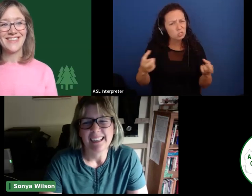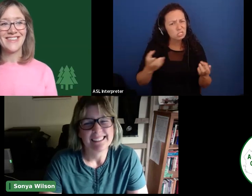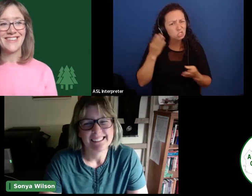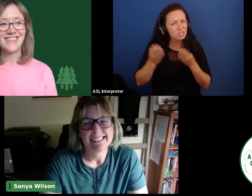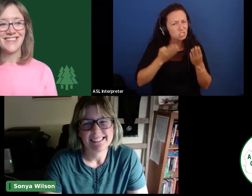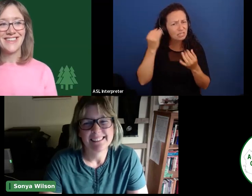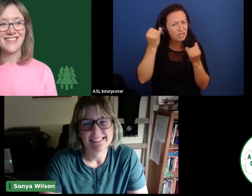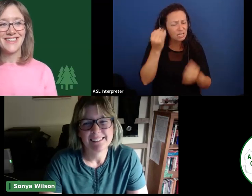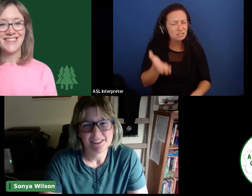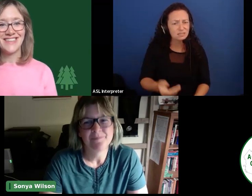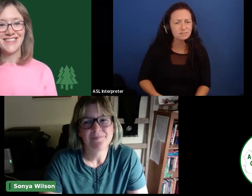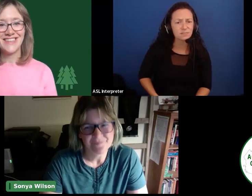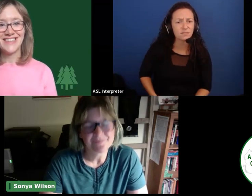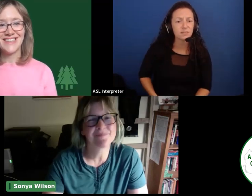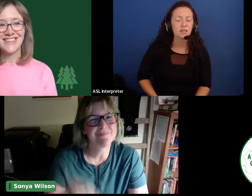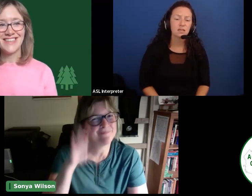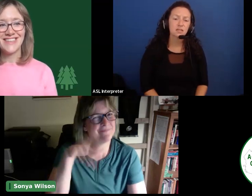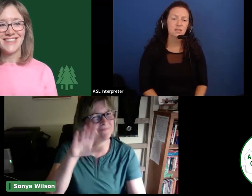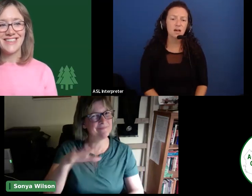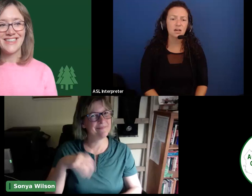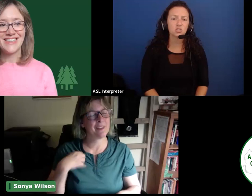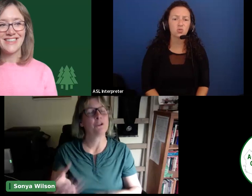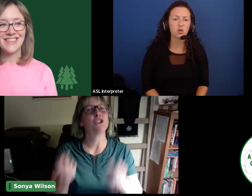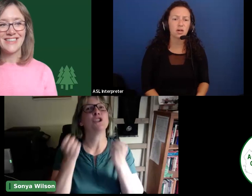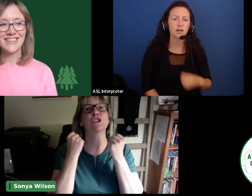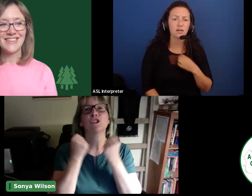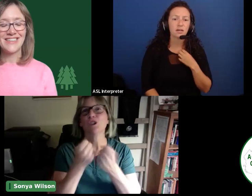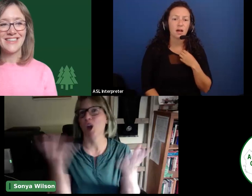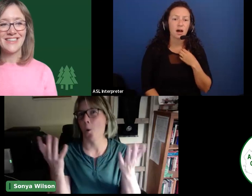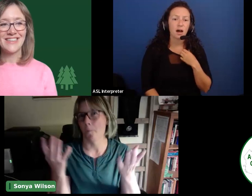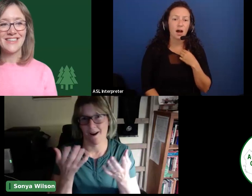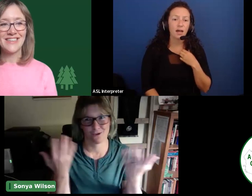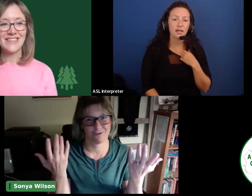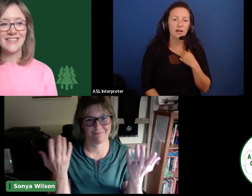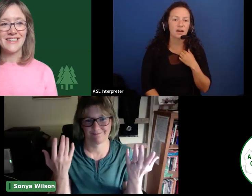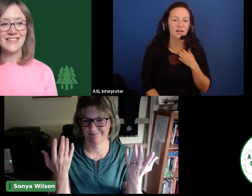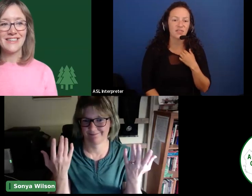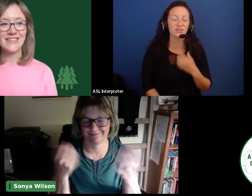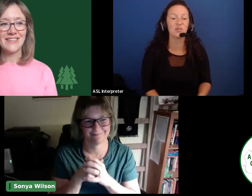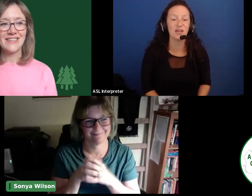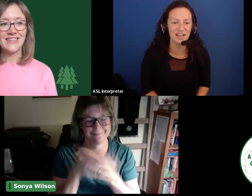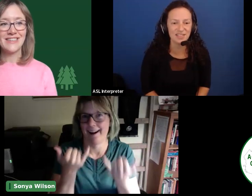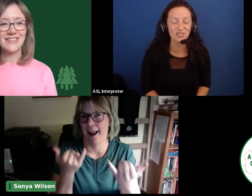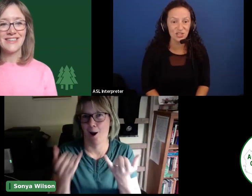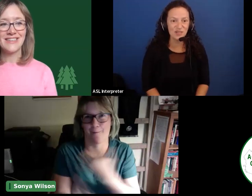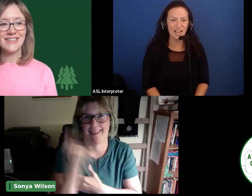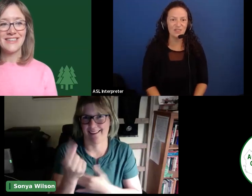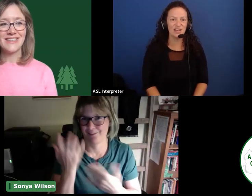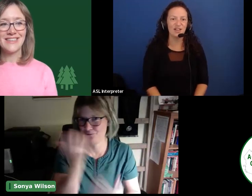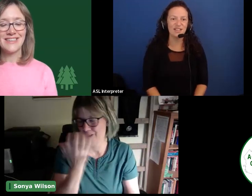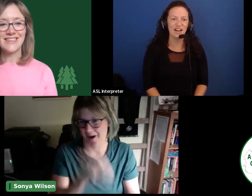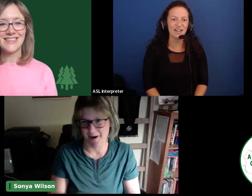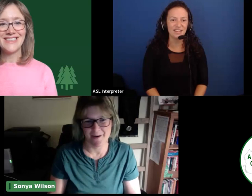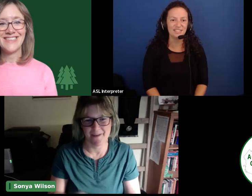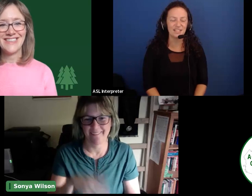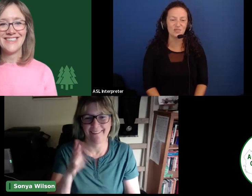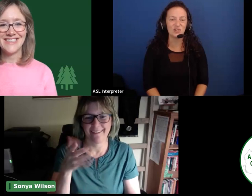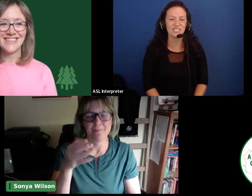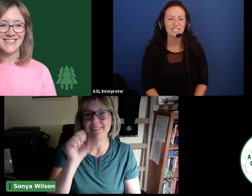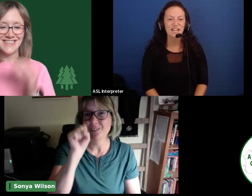Yeah, sure. I, there's so many, there's so many out there, in today's world.